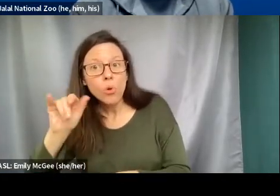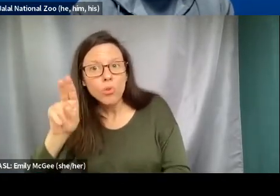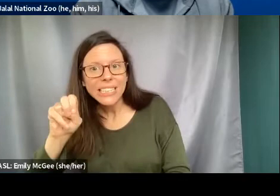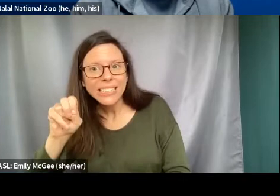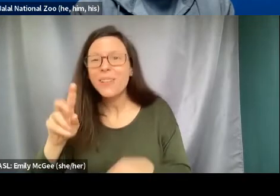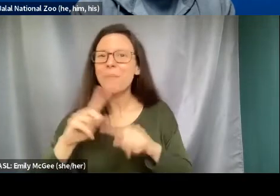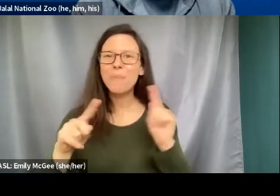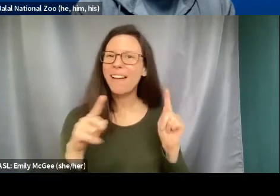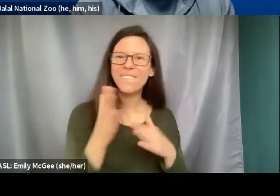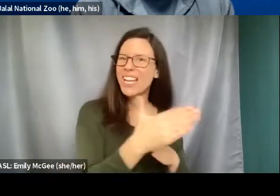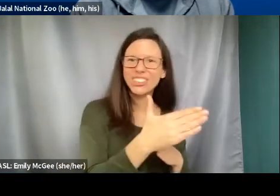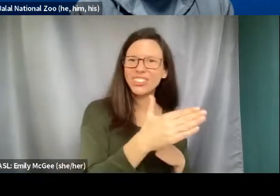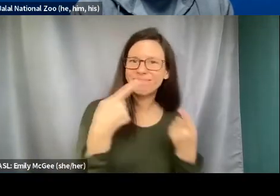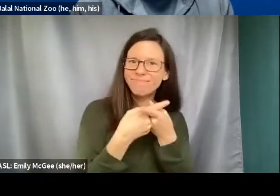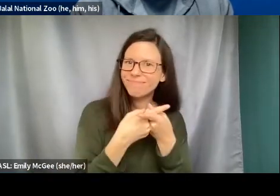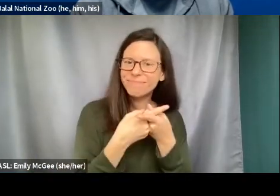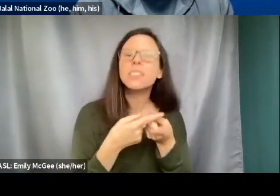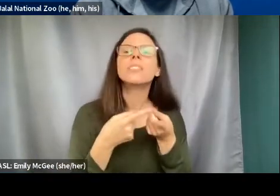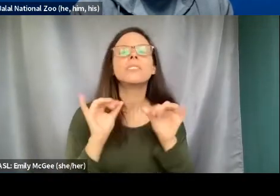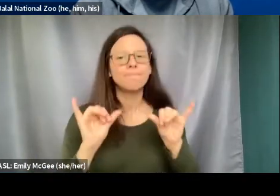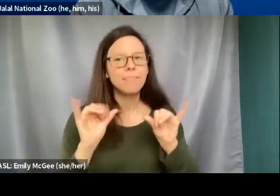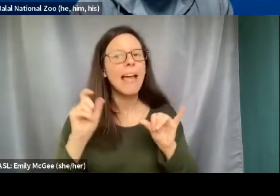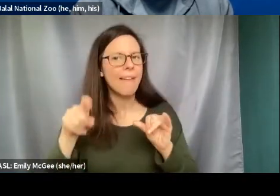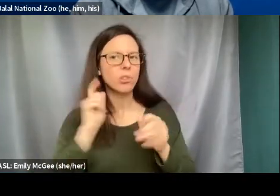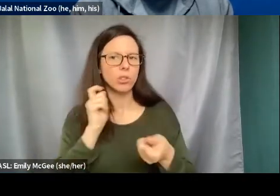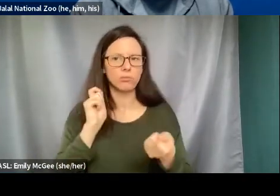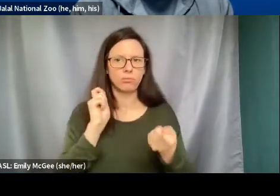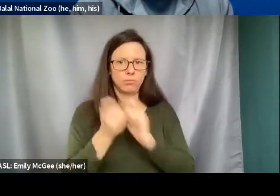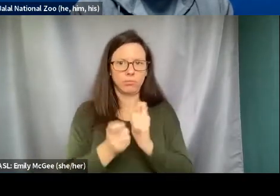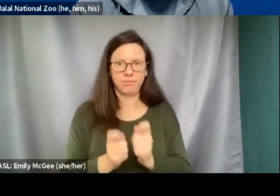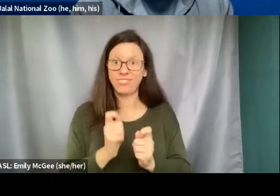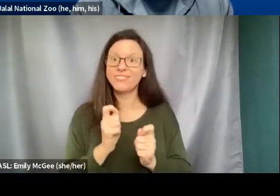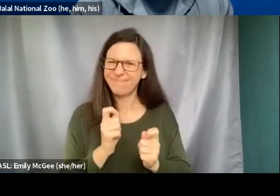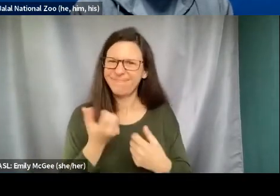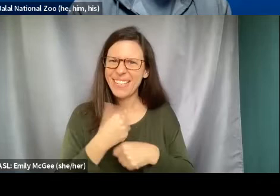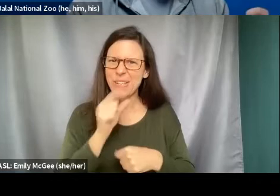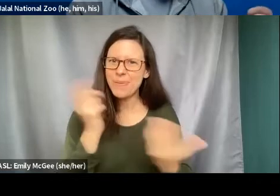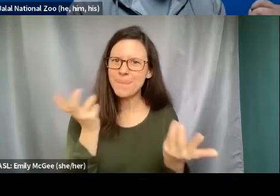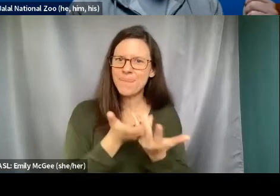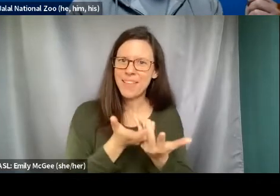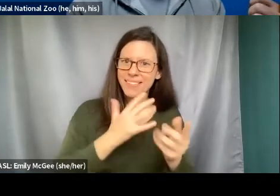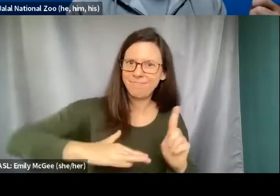So let's start with probably everyone's favorite topic. Let's talk about poop with aquatic animals